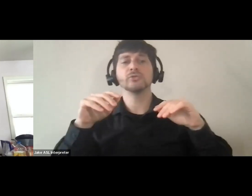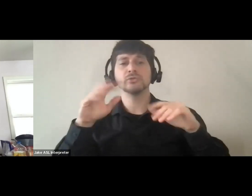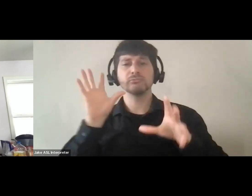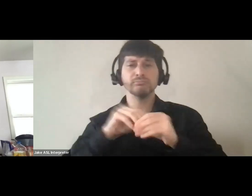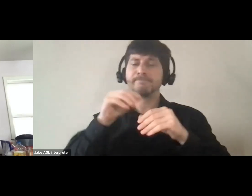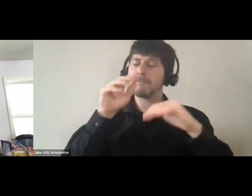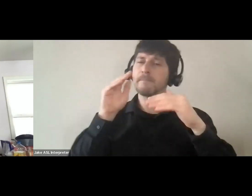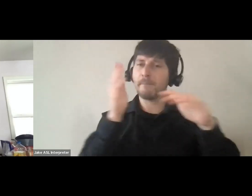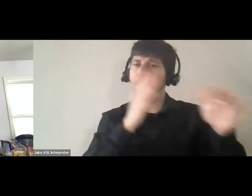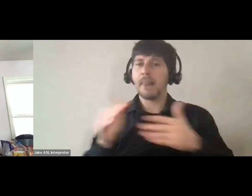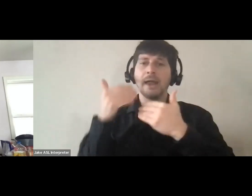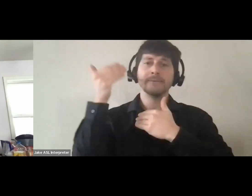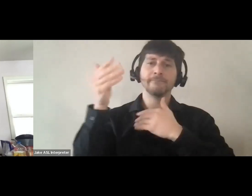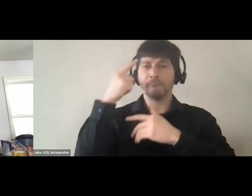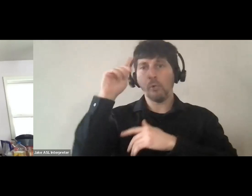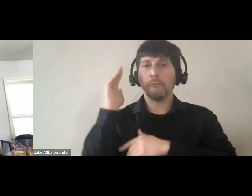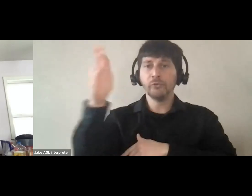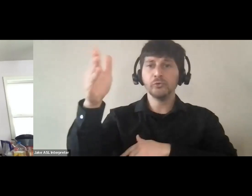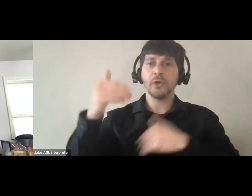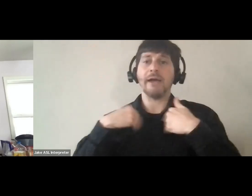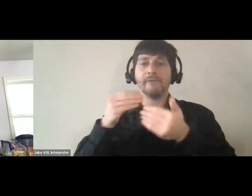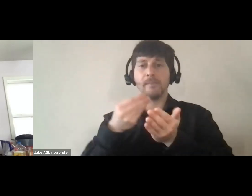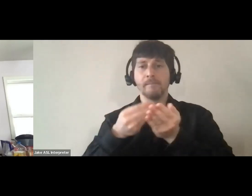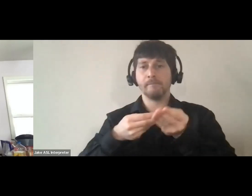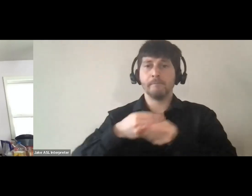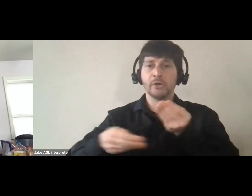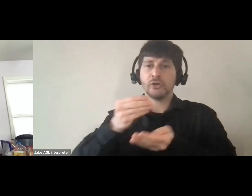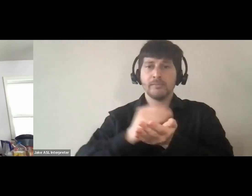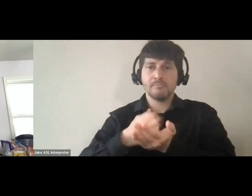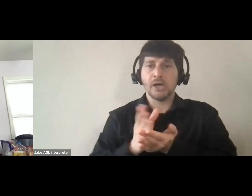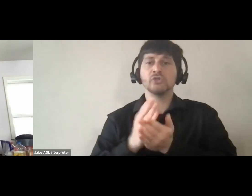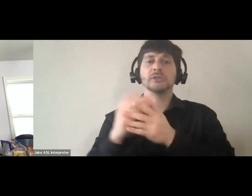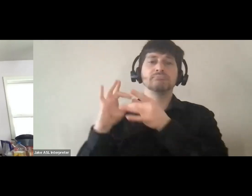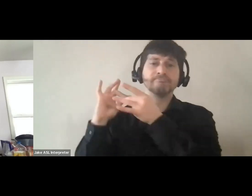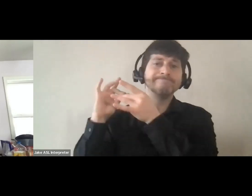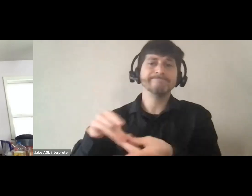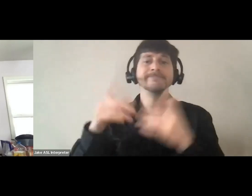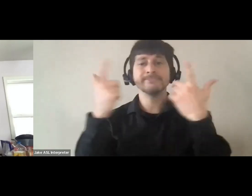Let's believe we are going to be reaching out to Latinos and offering services that will make us more diverse that will allow communities to really participate. So, plan ahead.